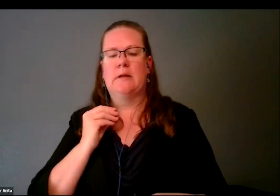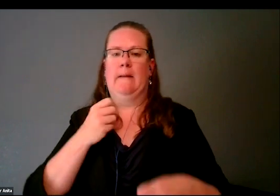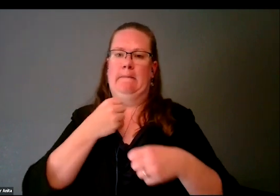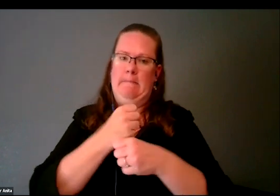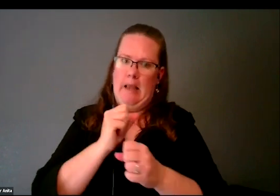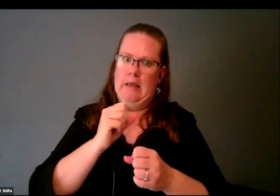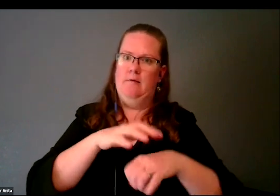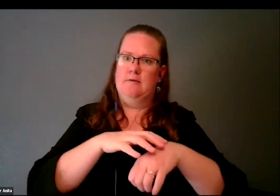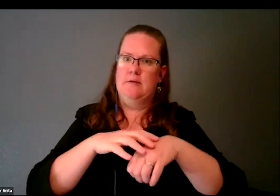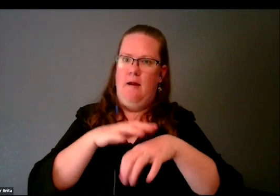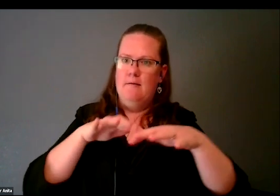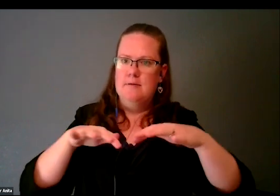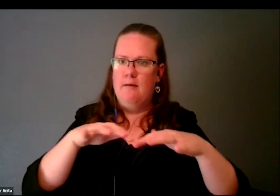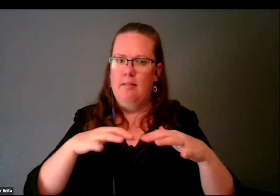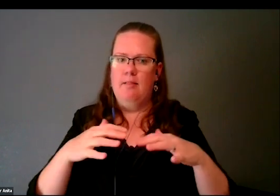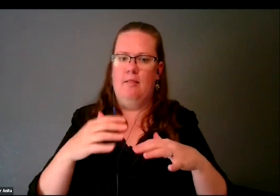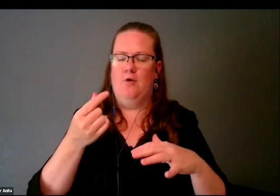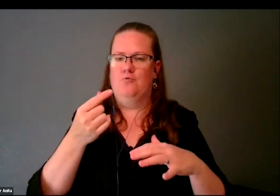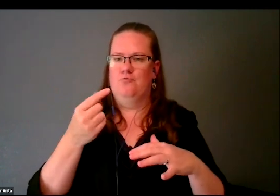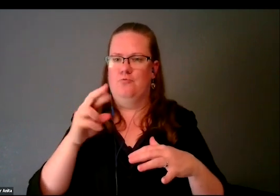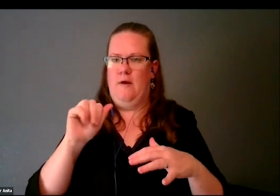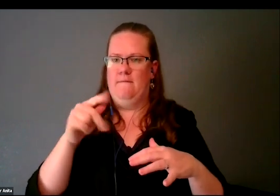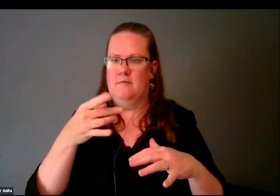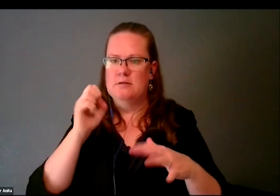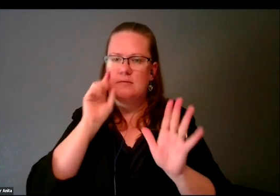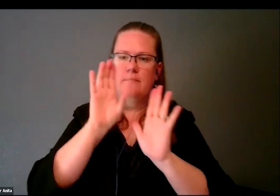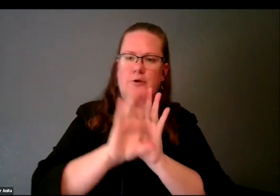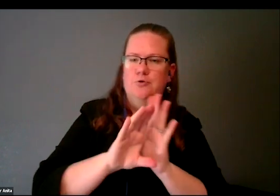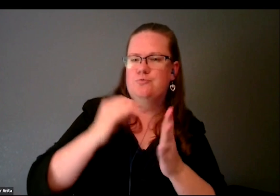and tactile art and how that came to be.